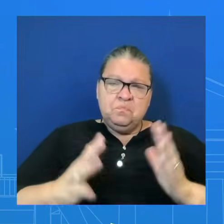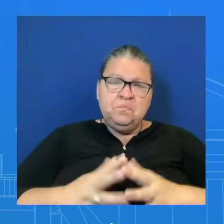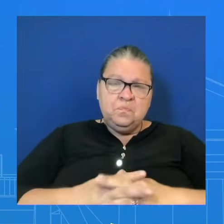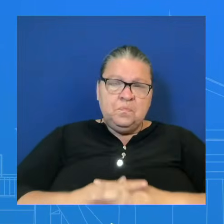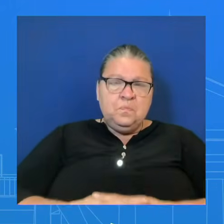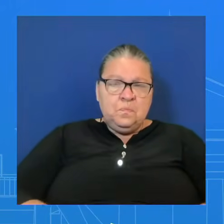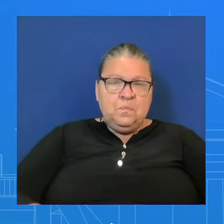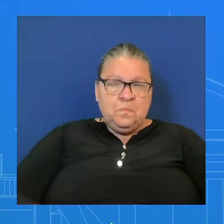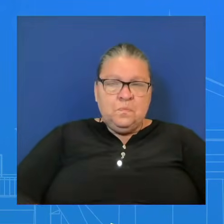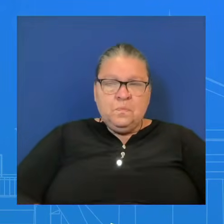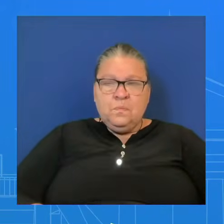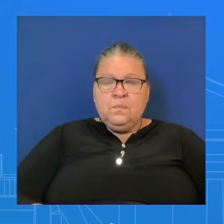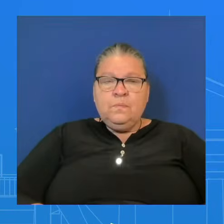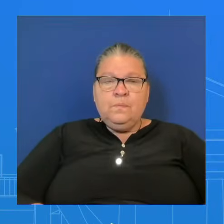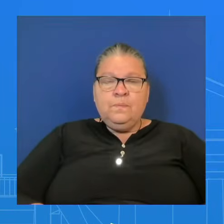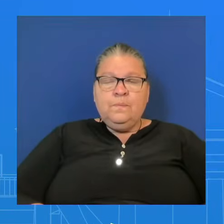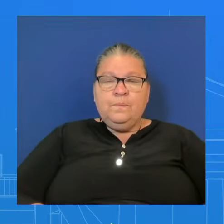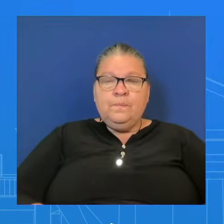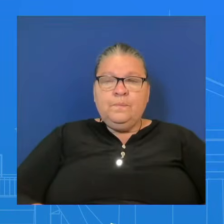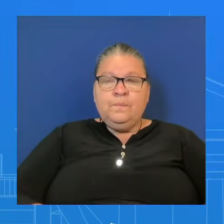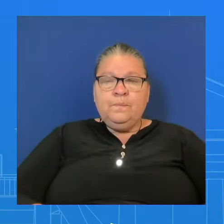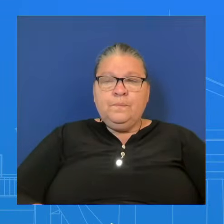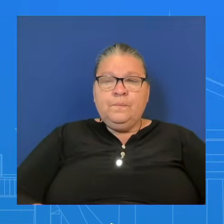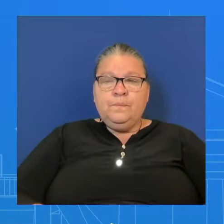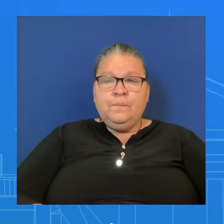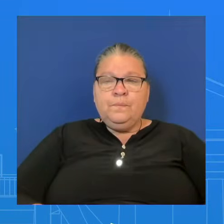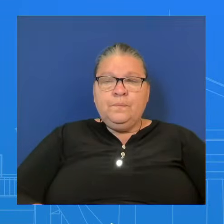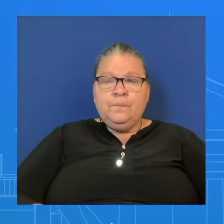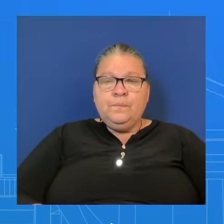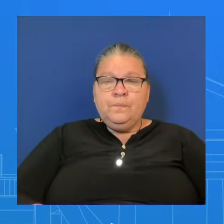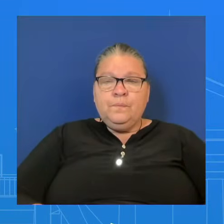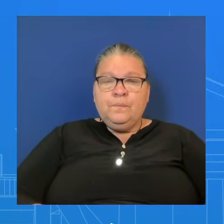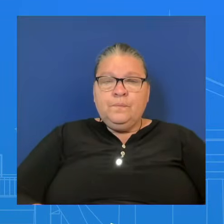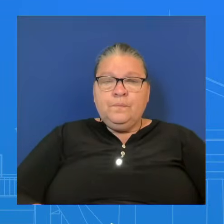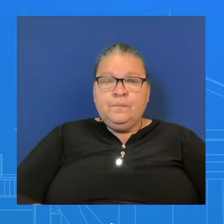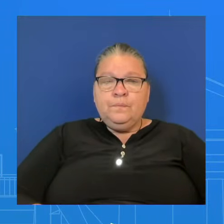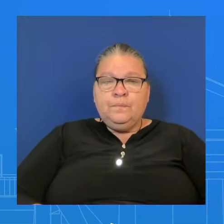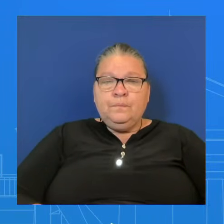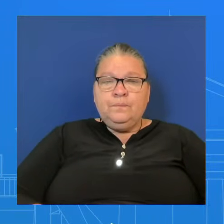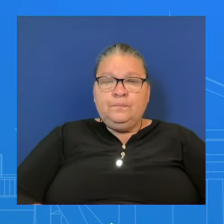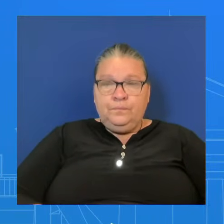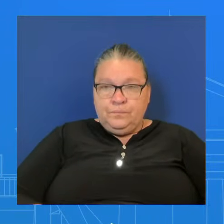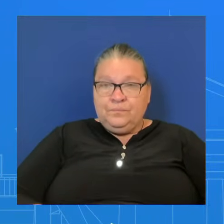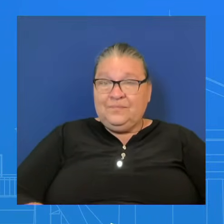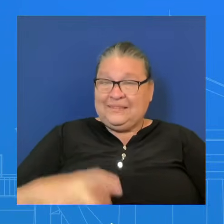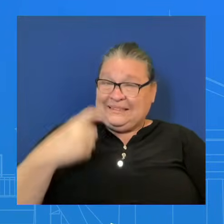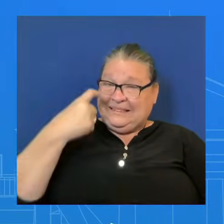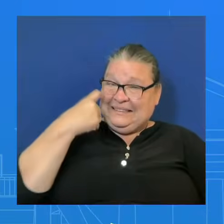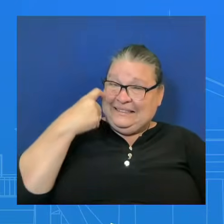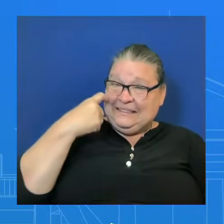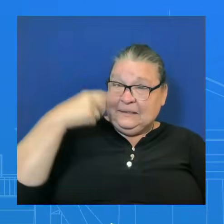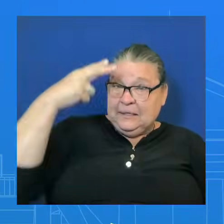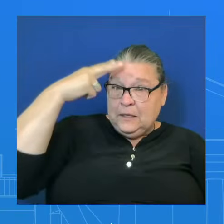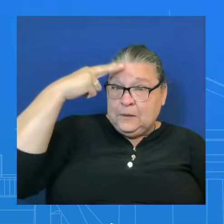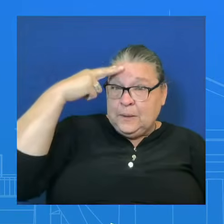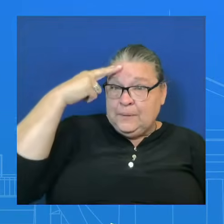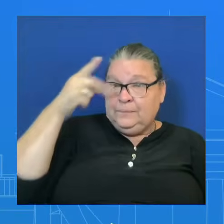One is, how do you all interpret Saudi Arabia's decision to unilaterally cut oil production? Mr. Kirby: We'll let them speak for their decision